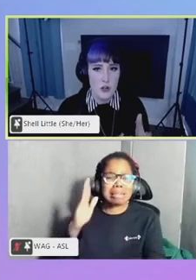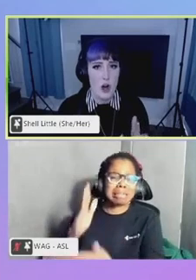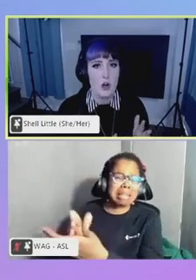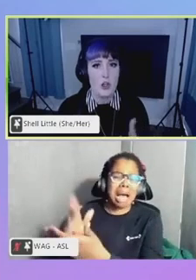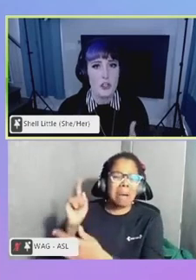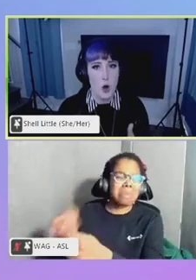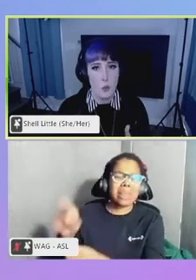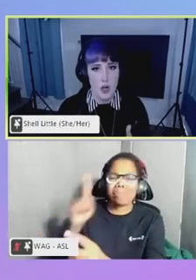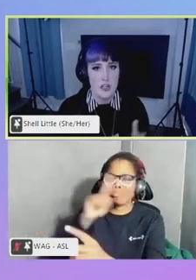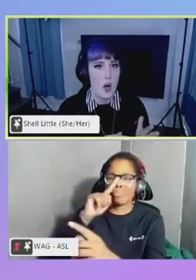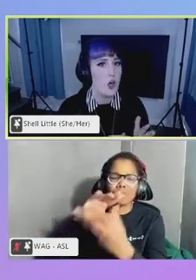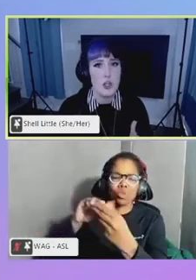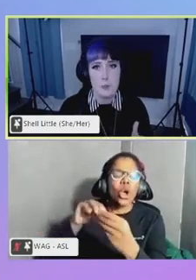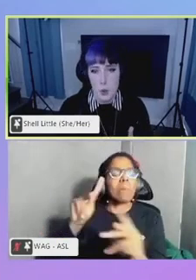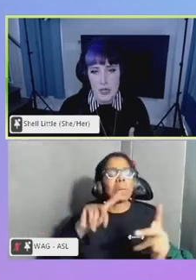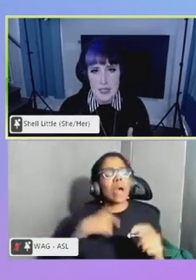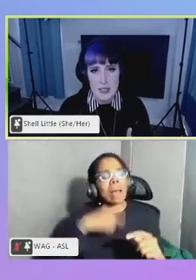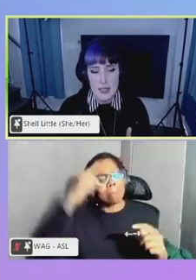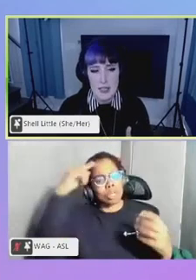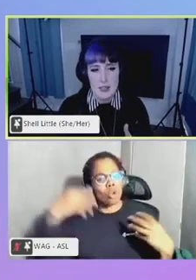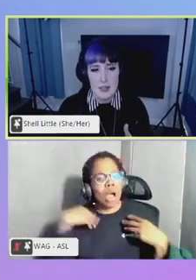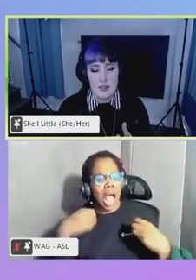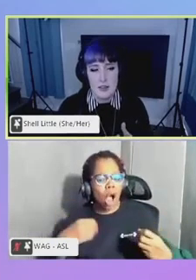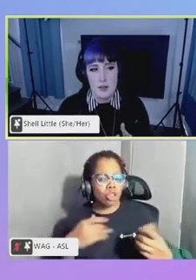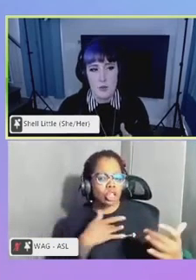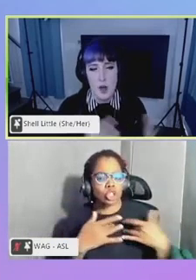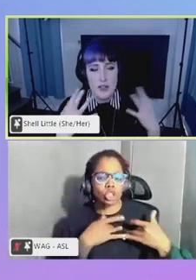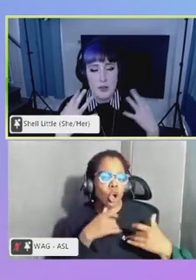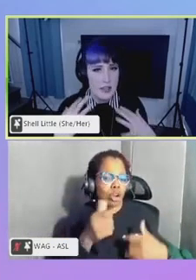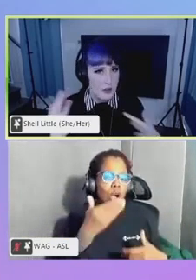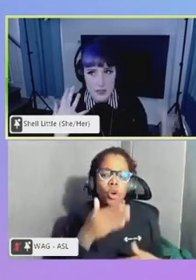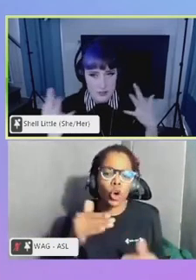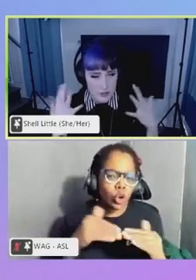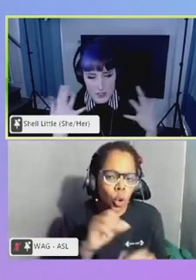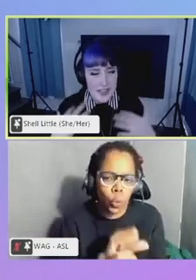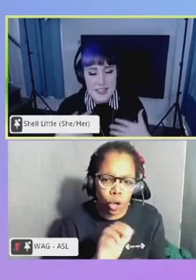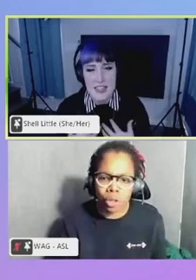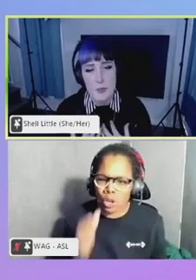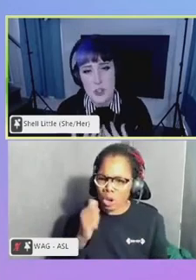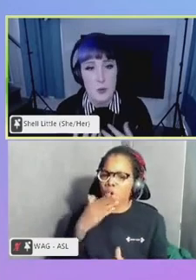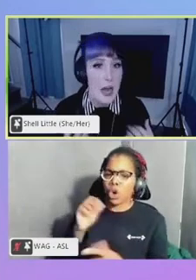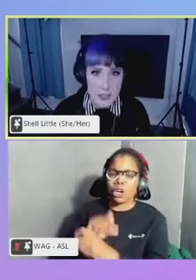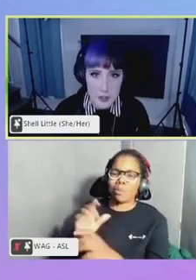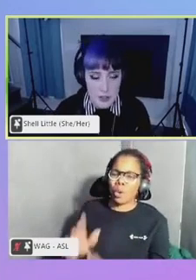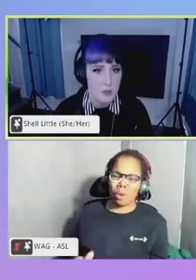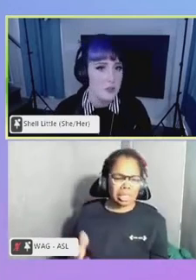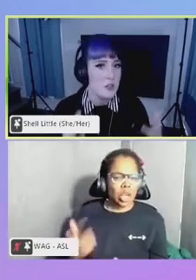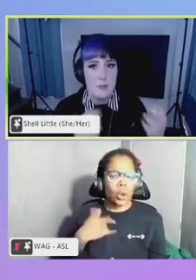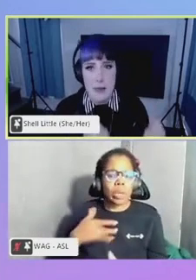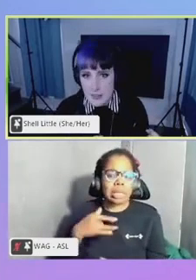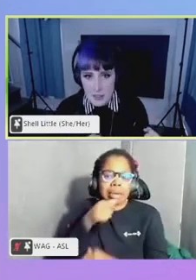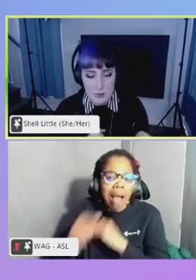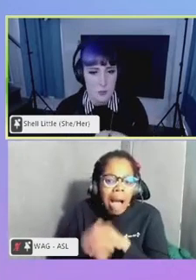it too much for me. Because we all need to start talking about it. Because we need to break's notion that people who have mental health concerns are not